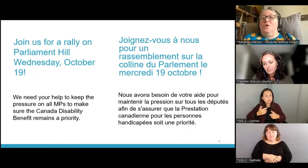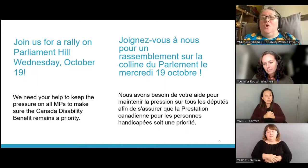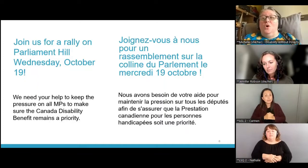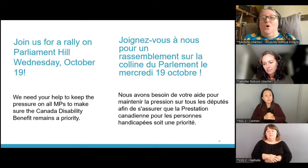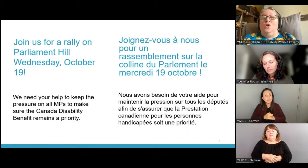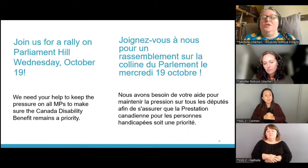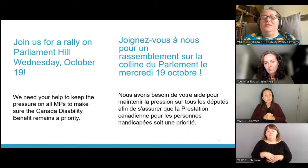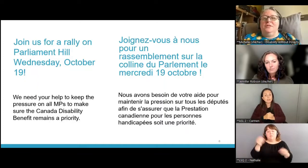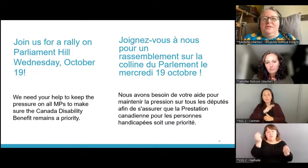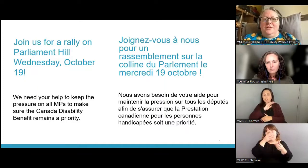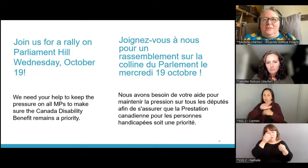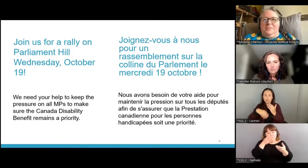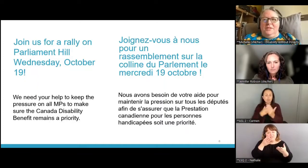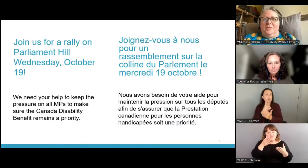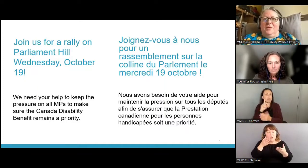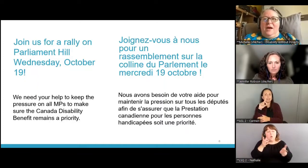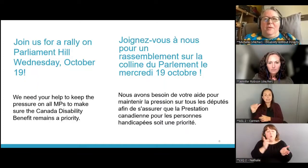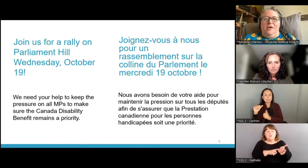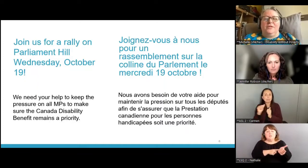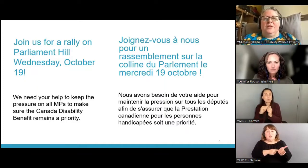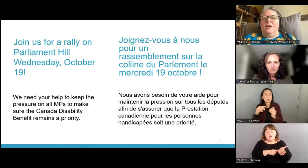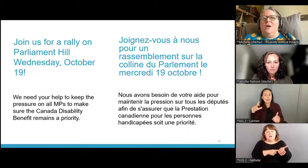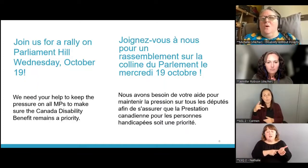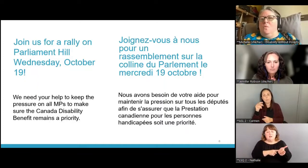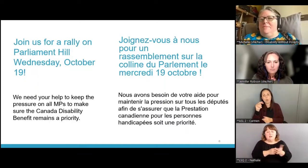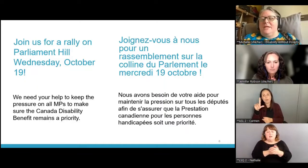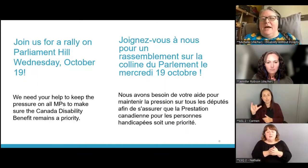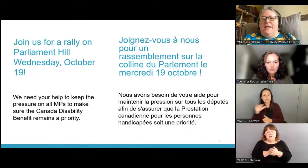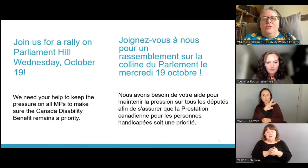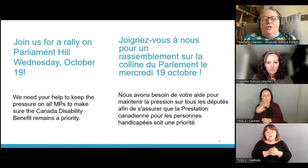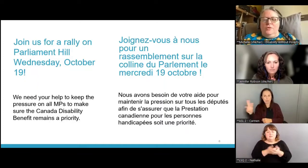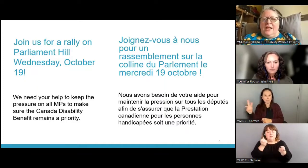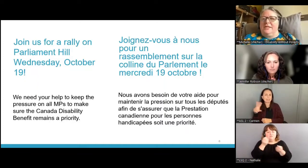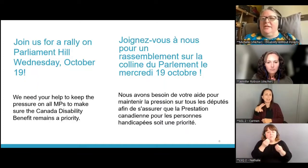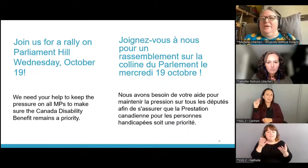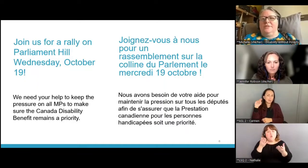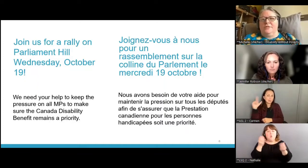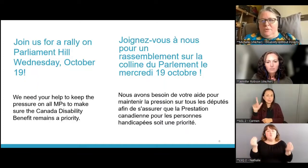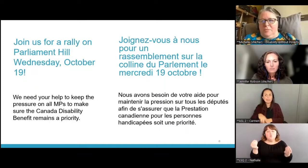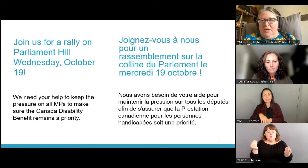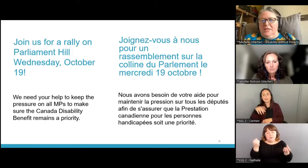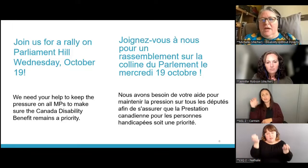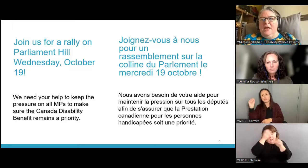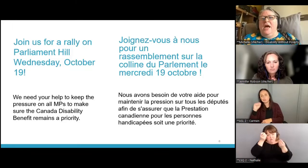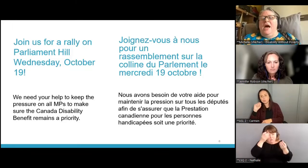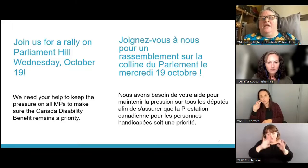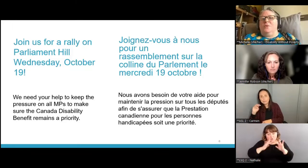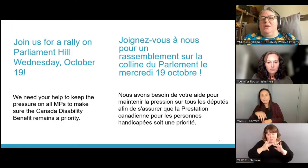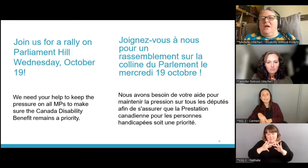THROUGH ALL DISABILITY WITHOUT POVERTY WEBSITE, NEWS LETTER, SOCIAL MEDIA AS WE GET CLOSE